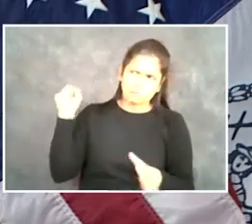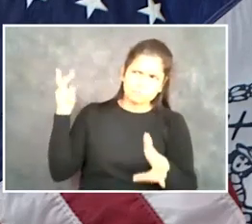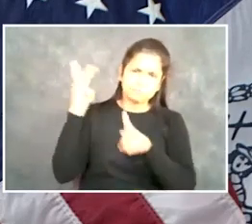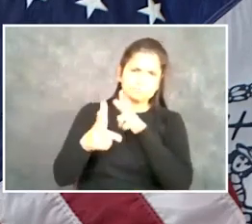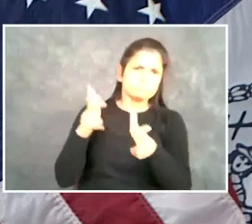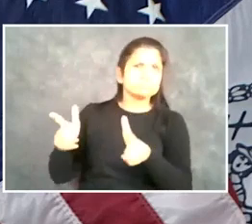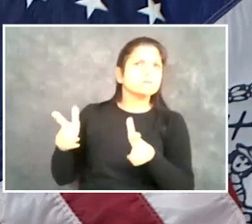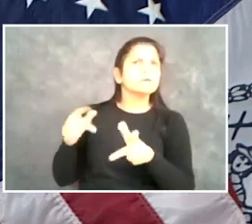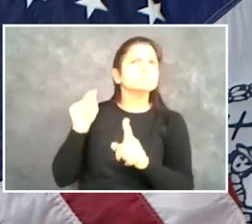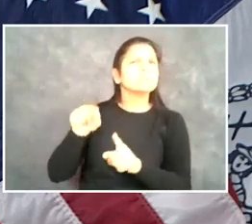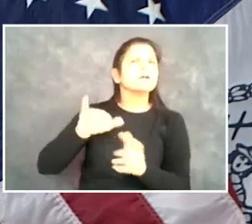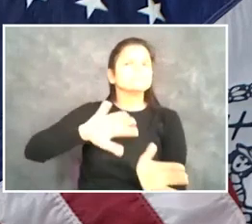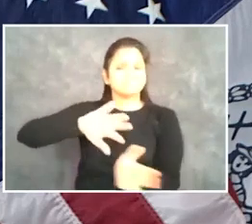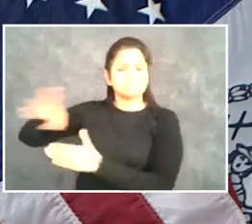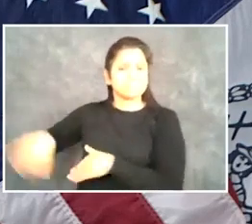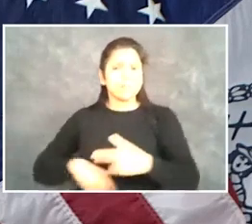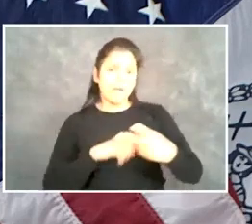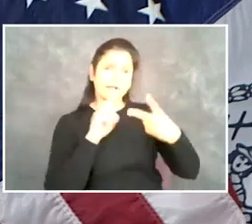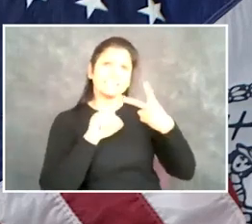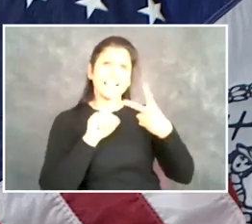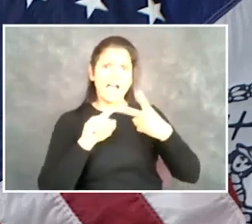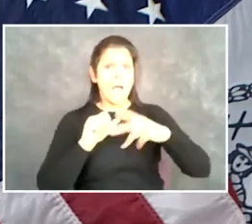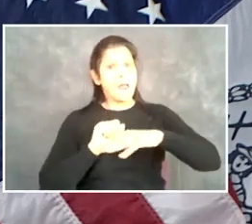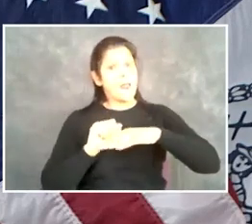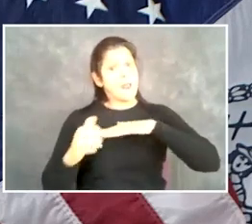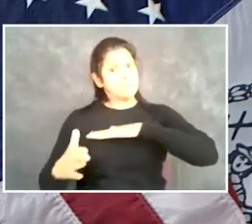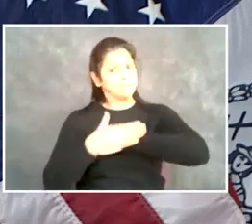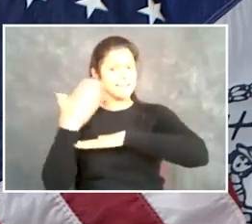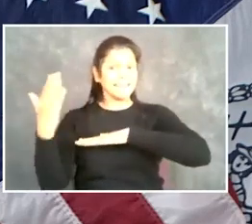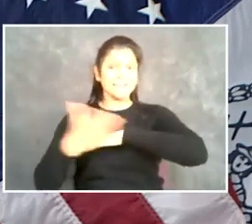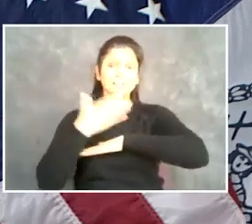FIRST OF ALL, WE DON'T KNOW WHAT THE NEXT FEW MONTHS BRING.